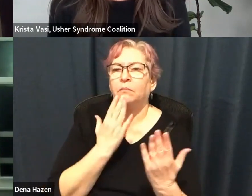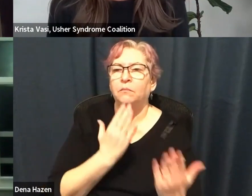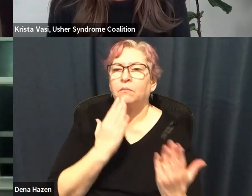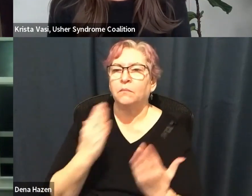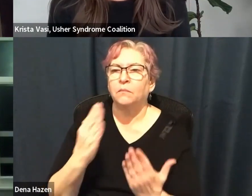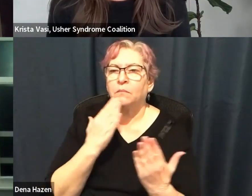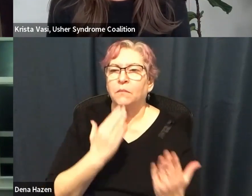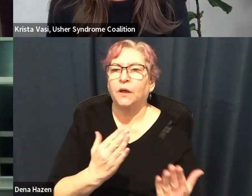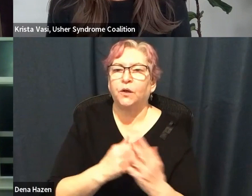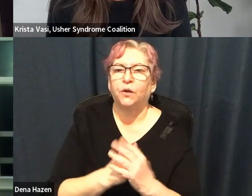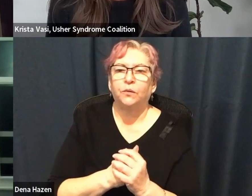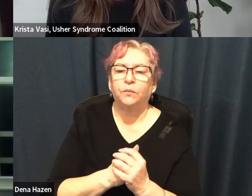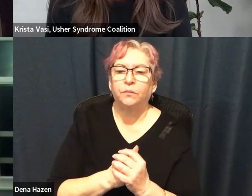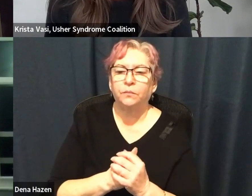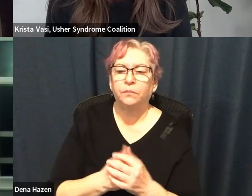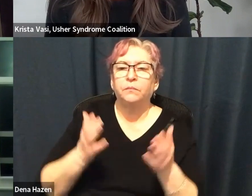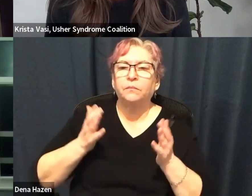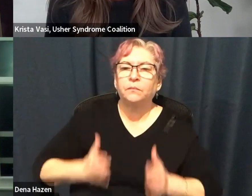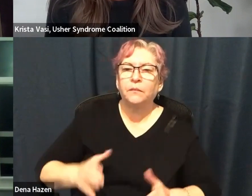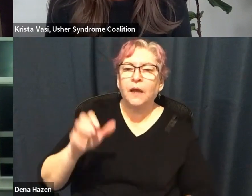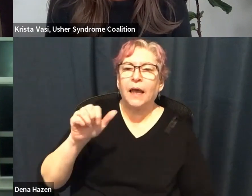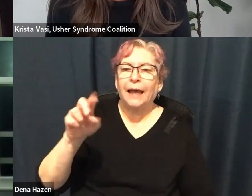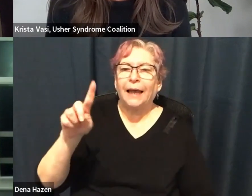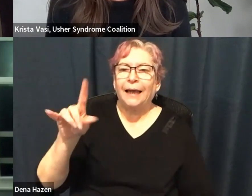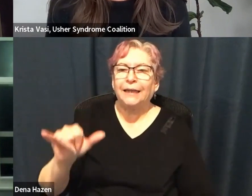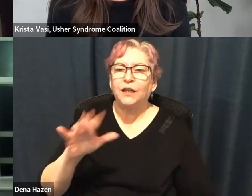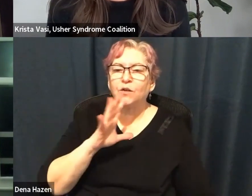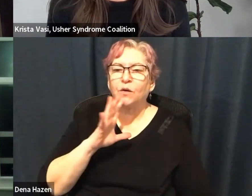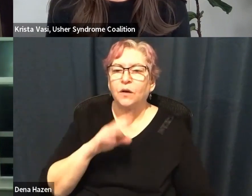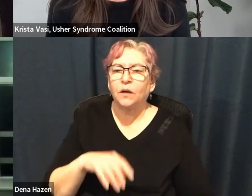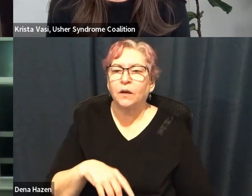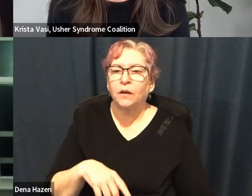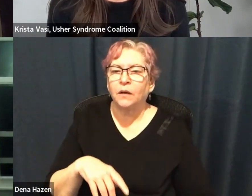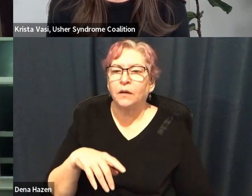It's Andy speaking here. Felipe asks "On Figure 3 of the PDF